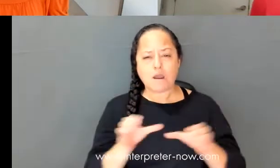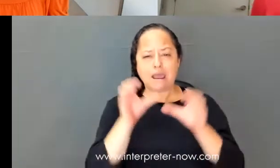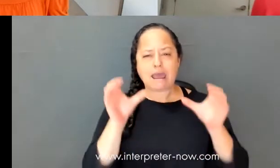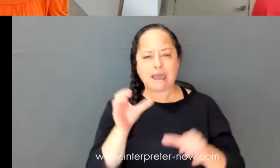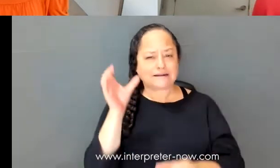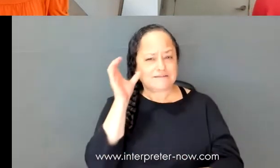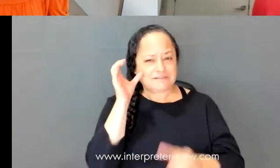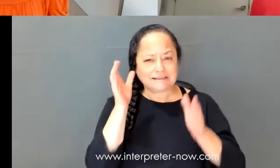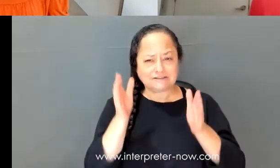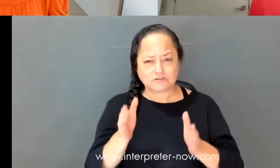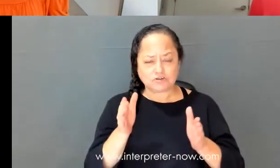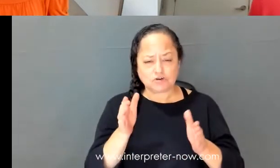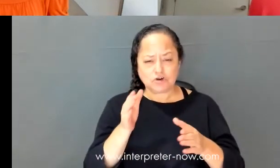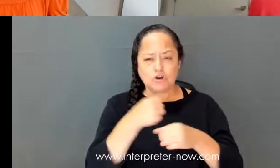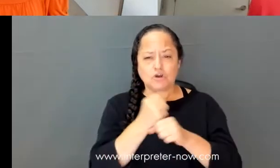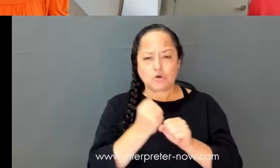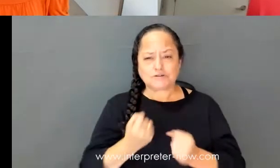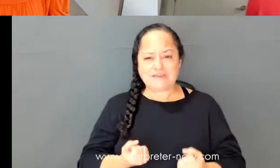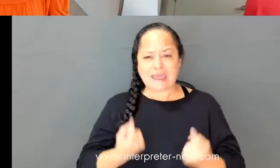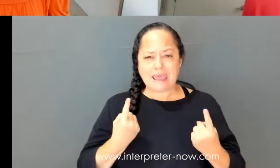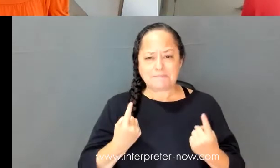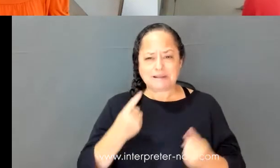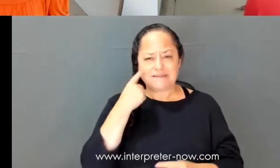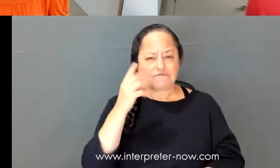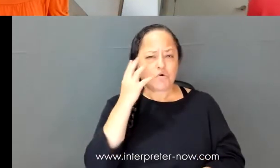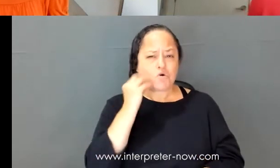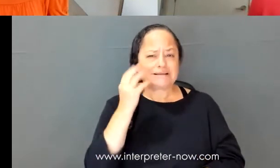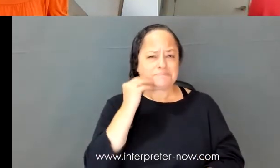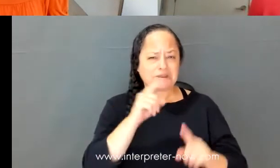How can we cultivate empathy for experiences that are different than our own?